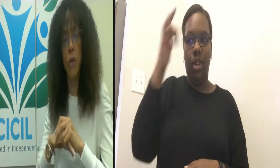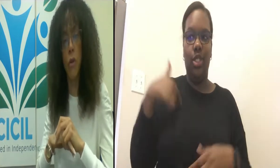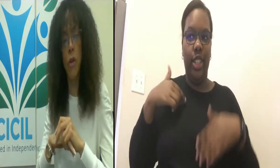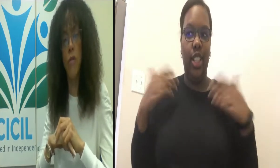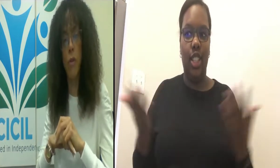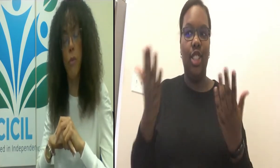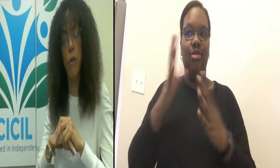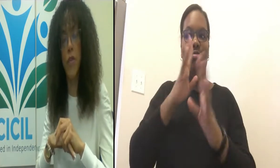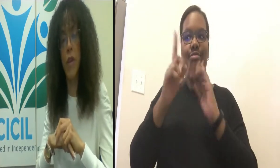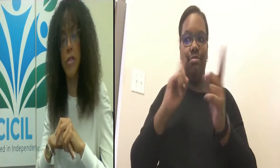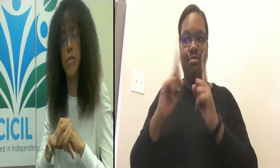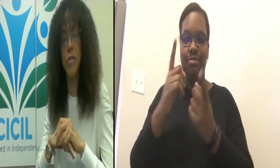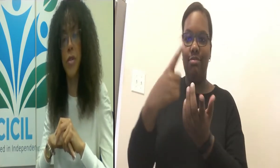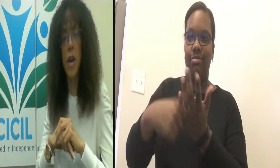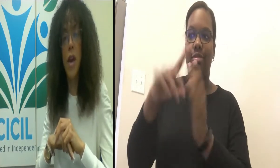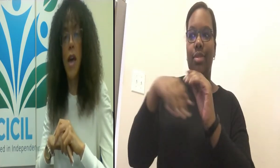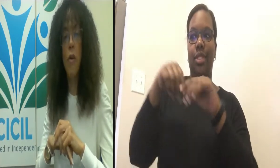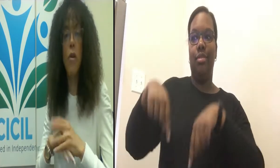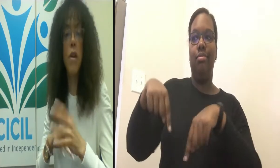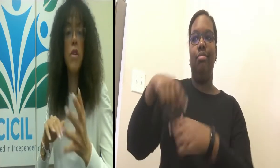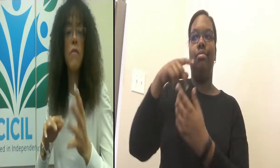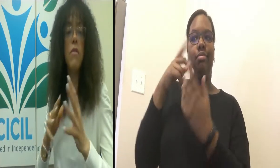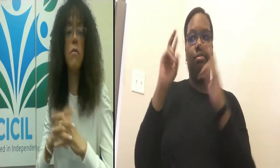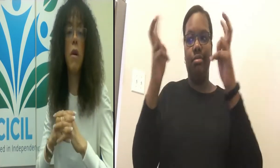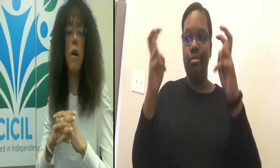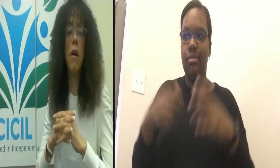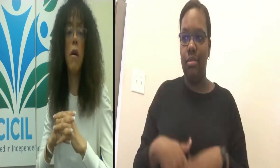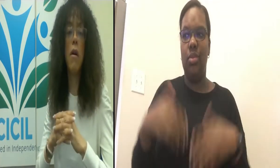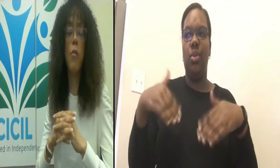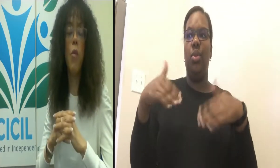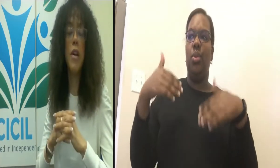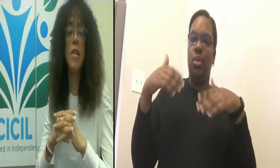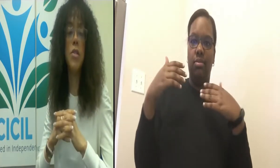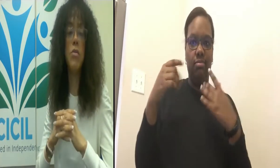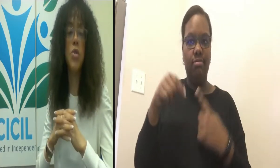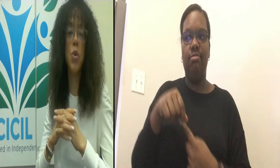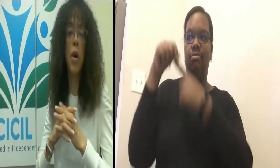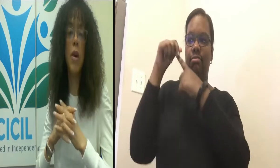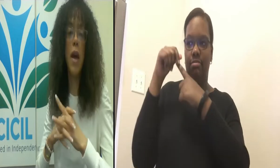those of you who are interested in assuming a treasurer role for a board of